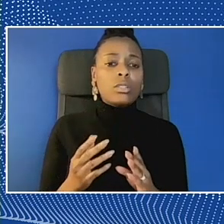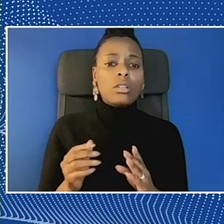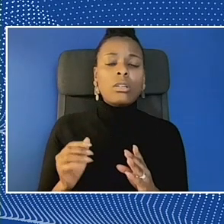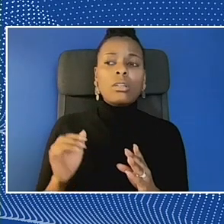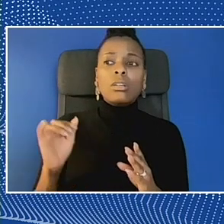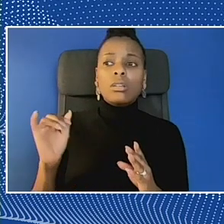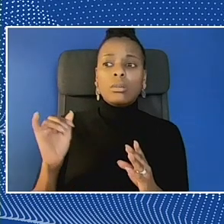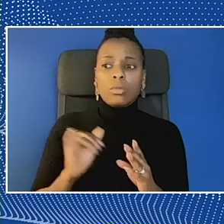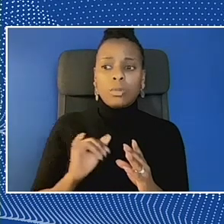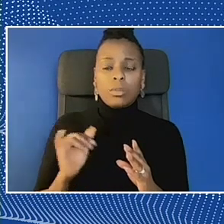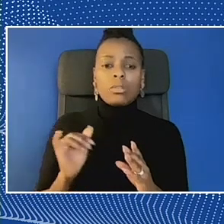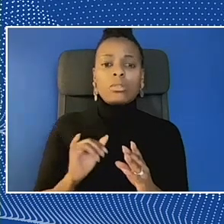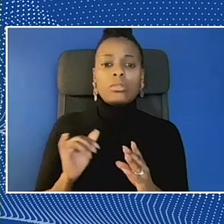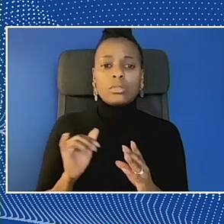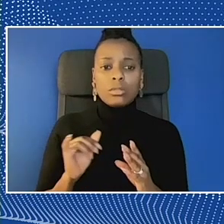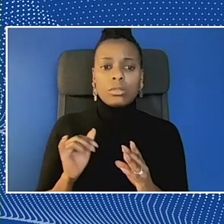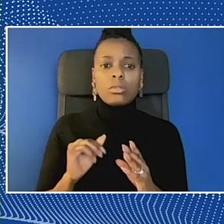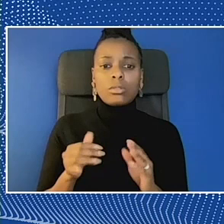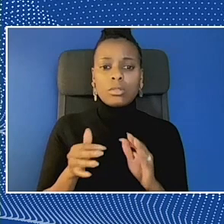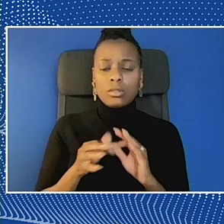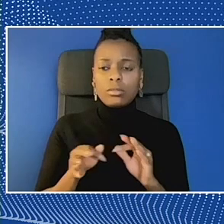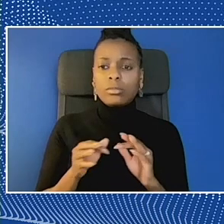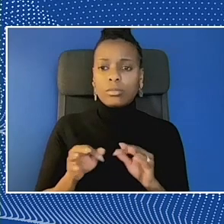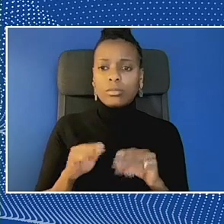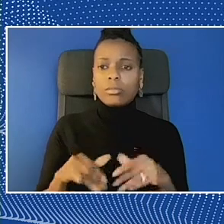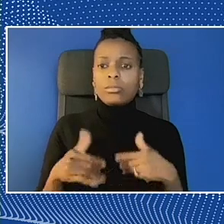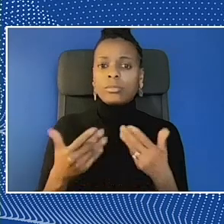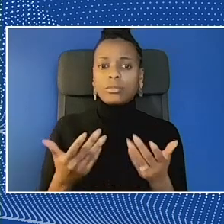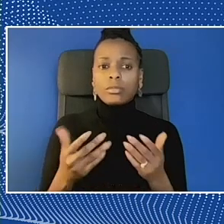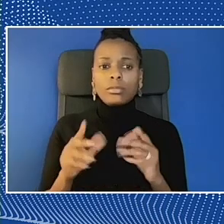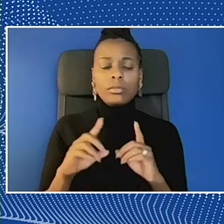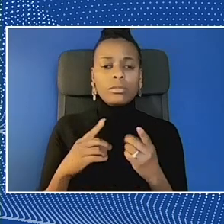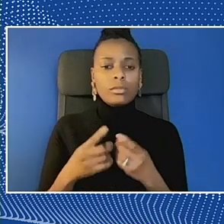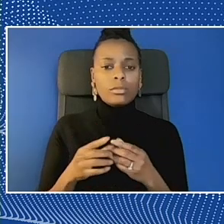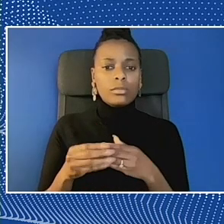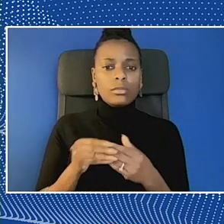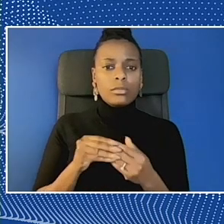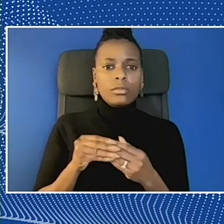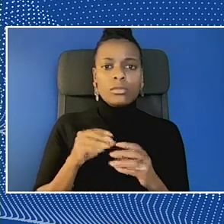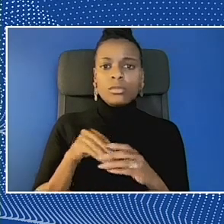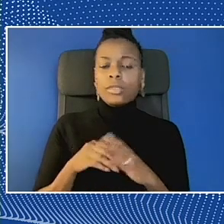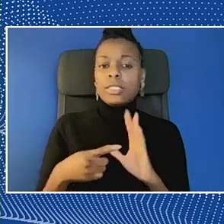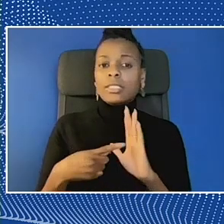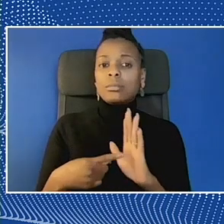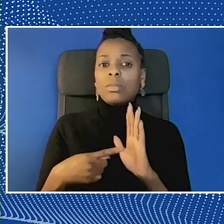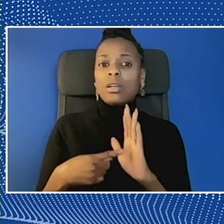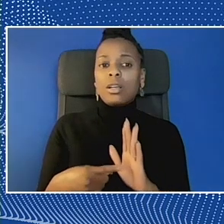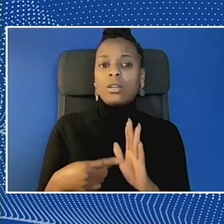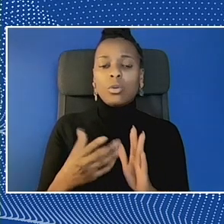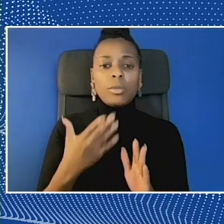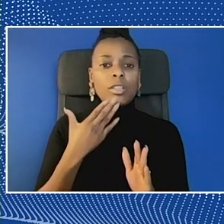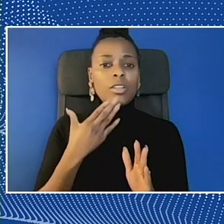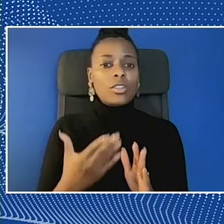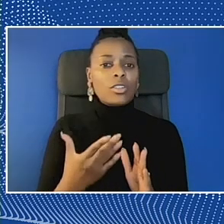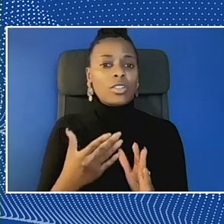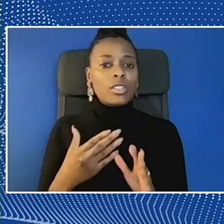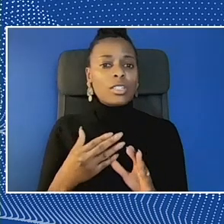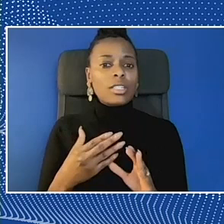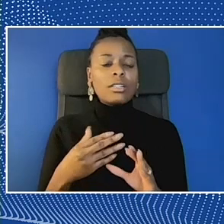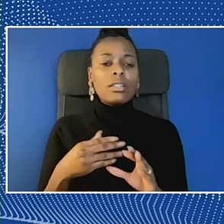language that provided the Department flexibility in its model would be good, you know, sort of in the vein of the Department's approach to this rulemaking.